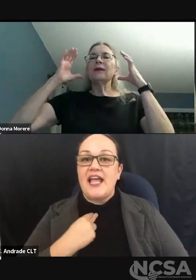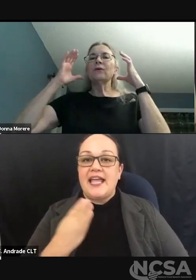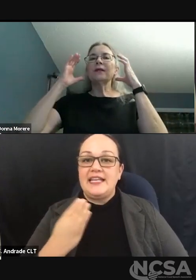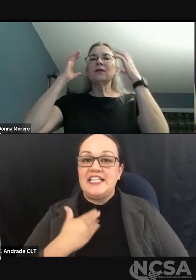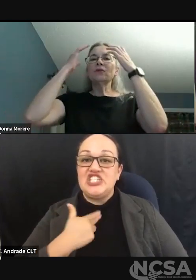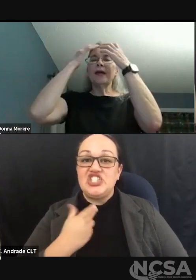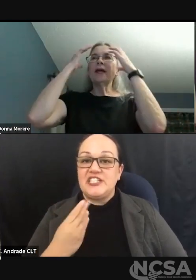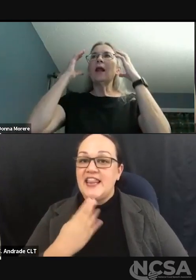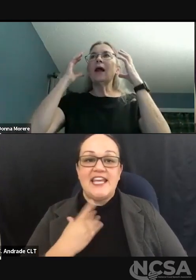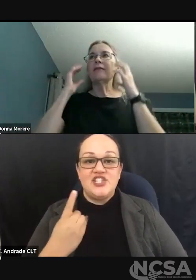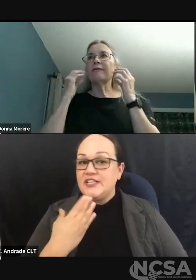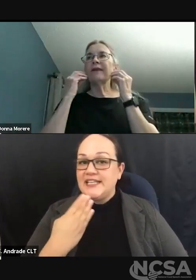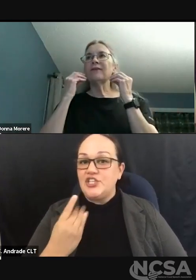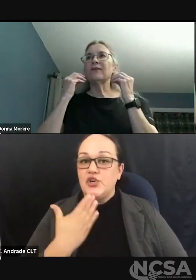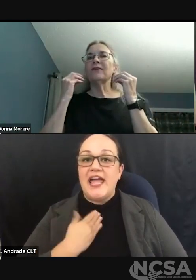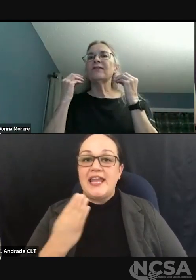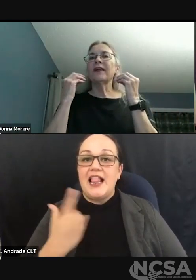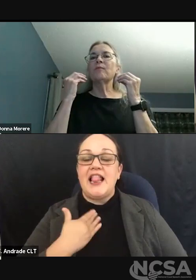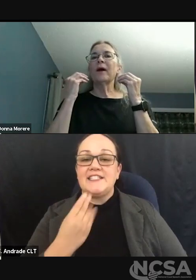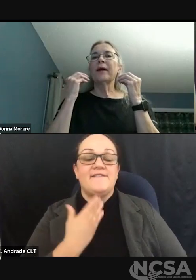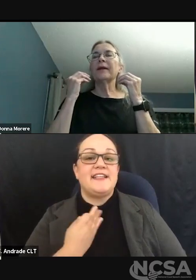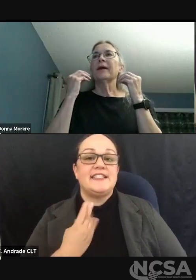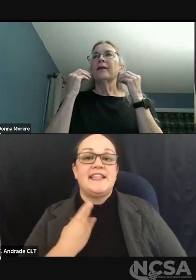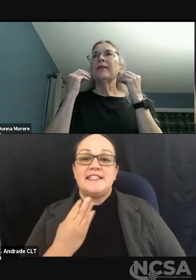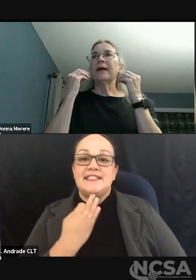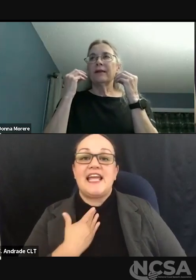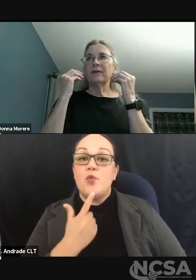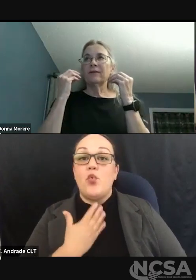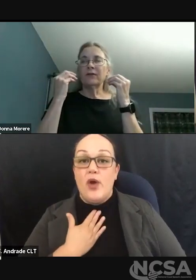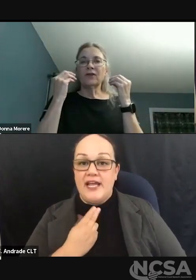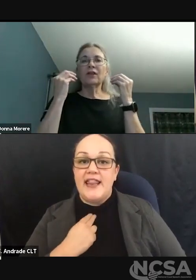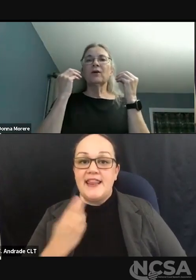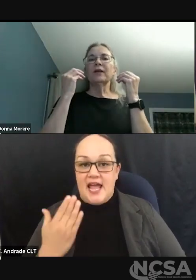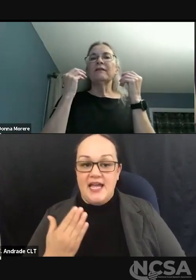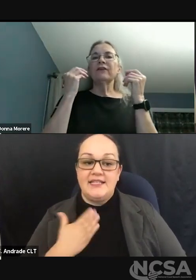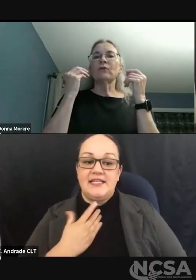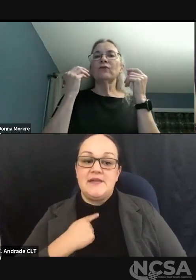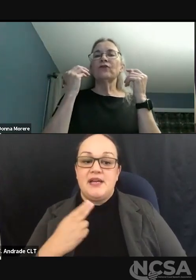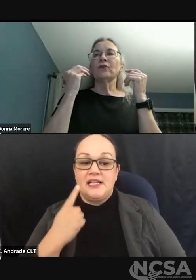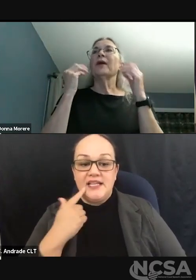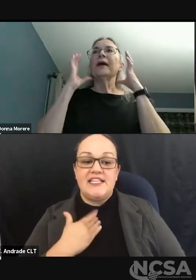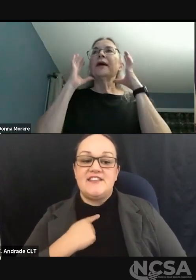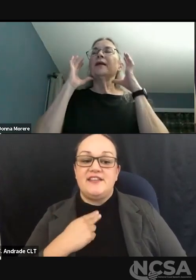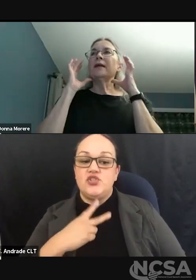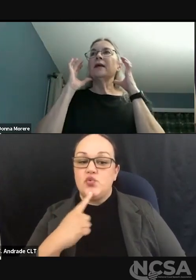They don't tend to analyze faces in the same way that typical individuals do. And again,